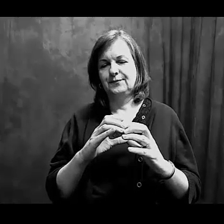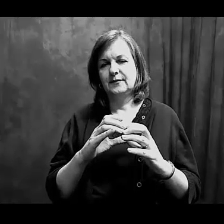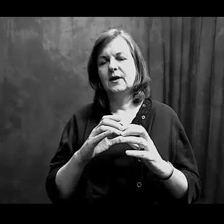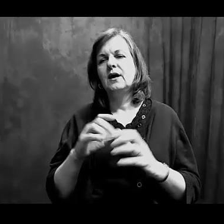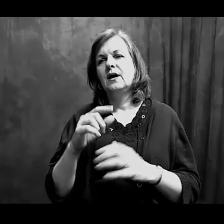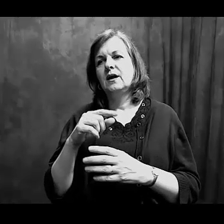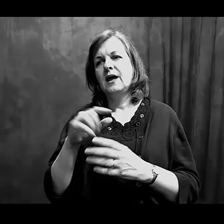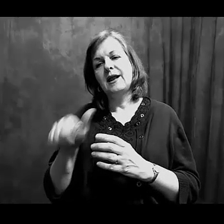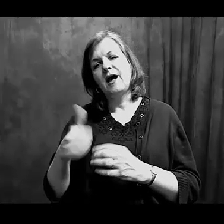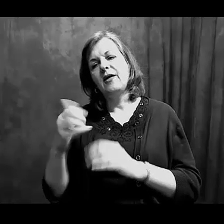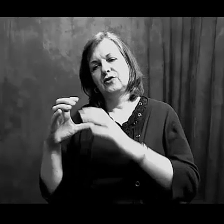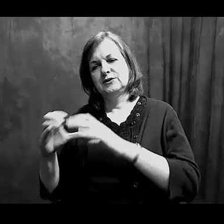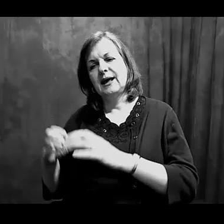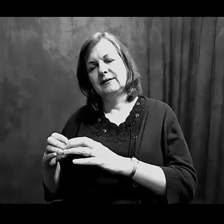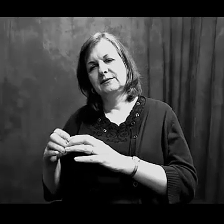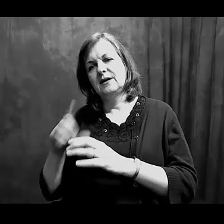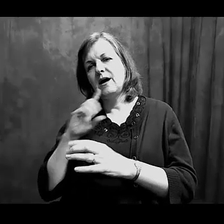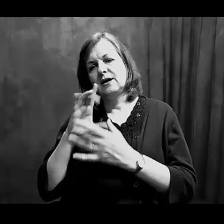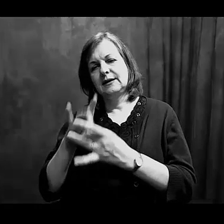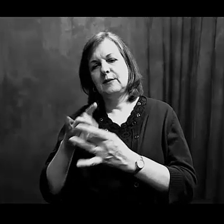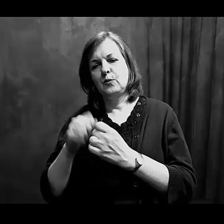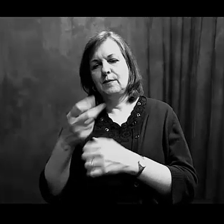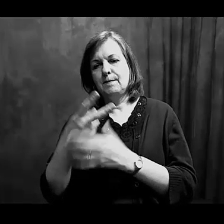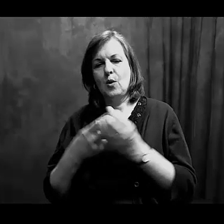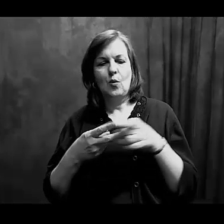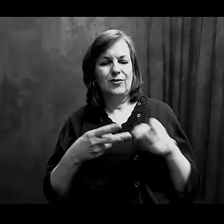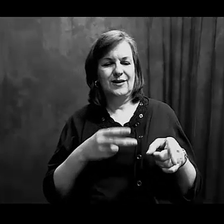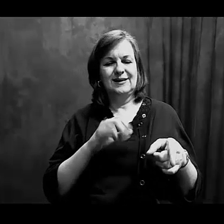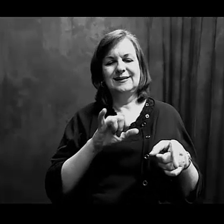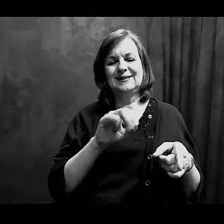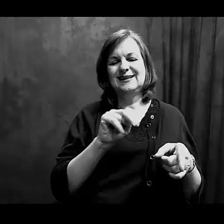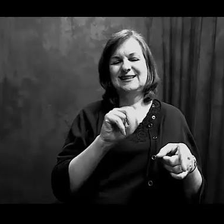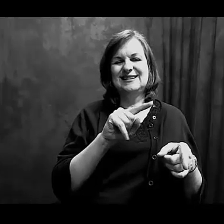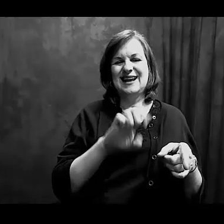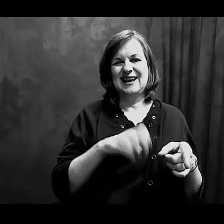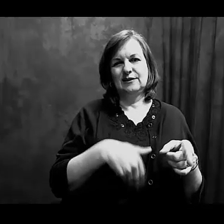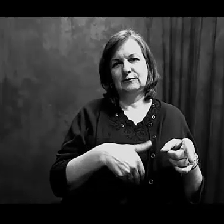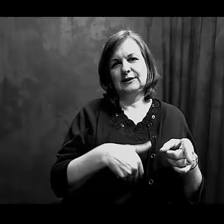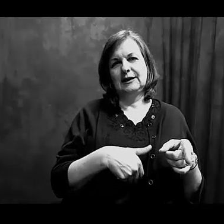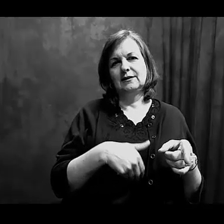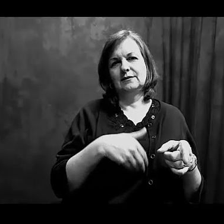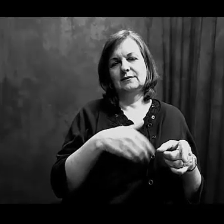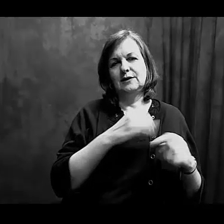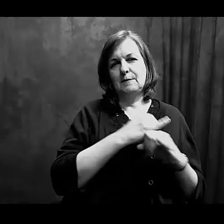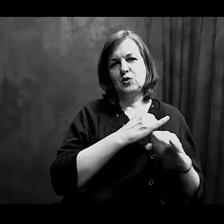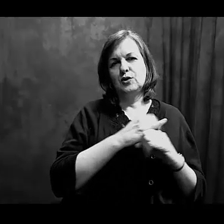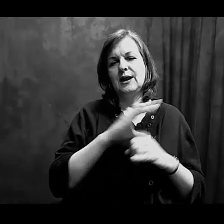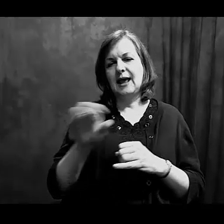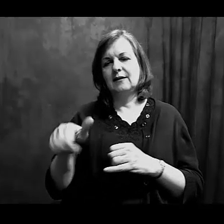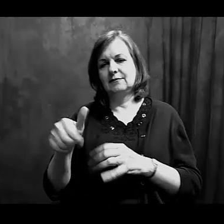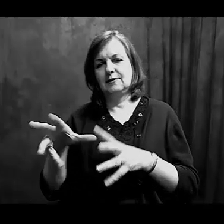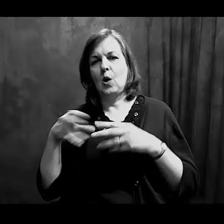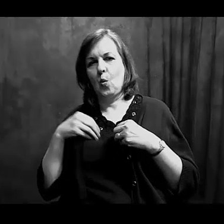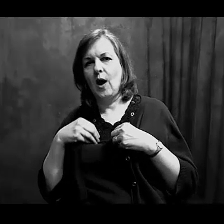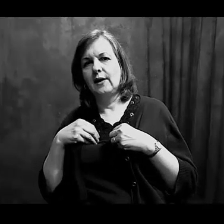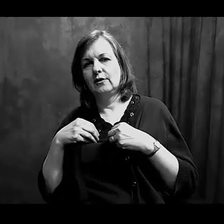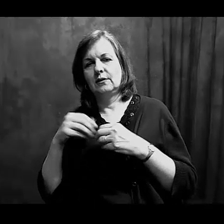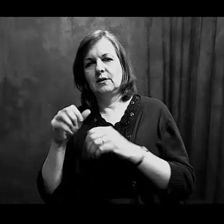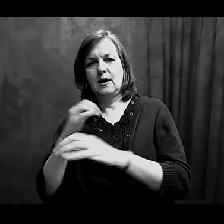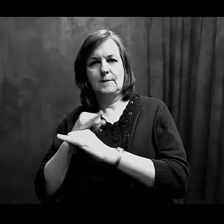some with both that the inmate immunity and then some with our more acquired immunity